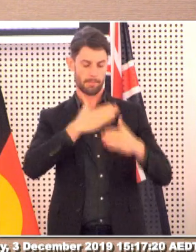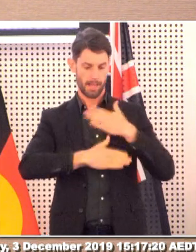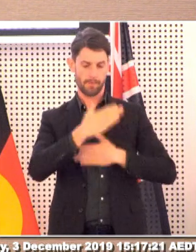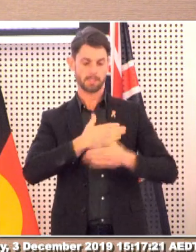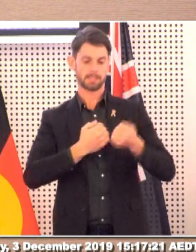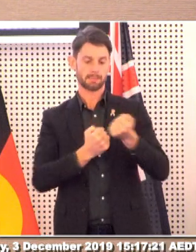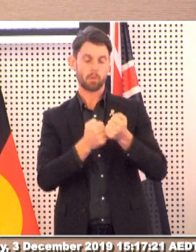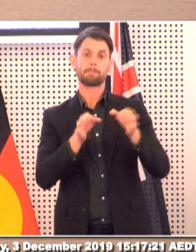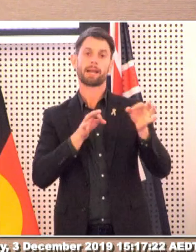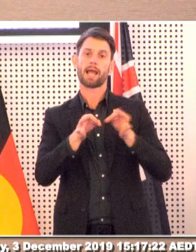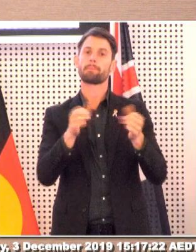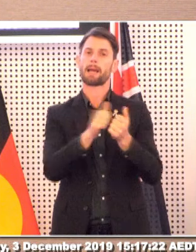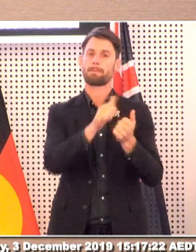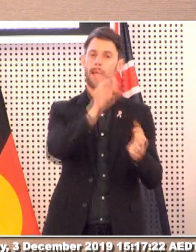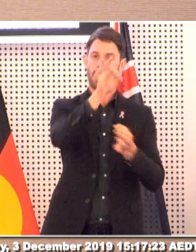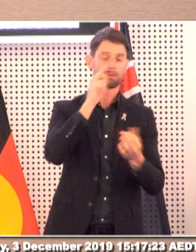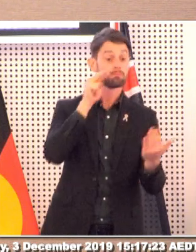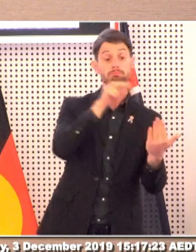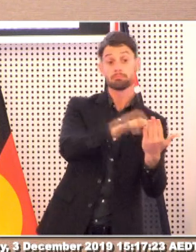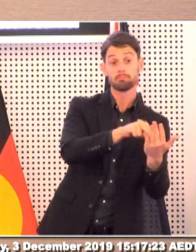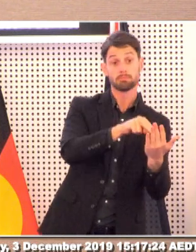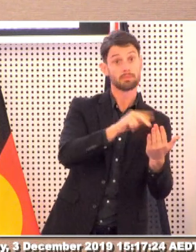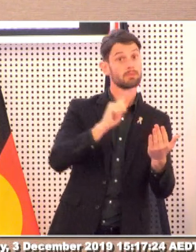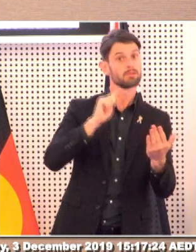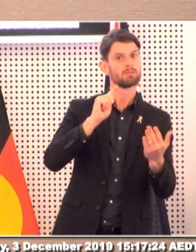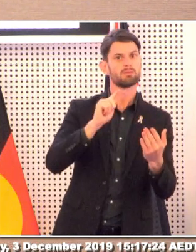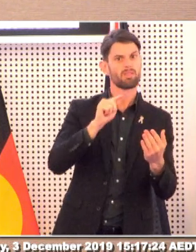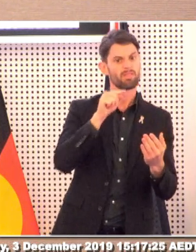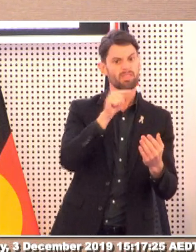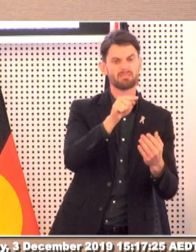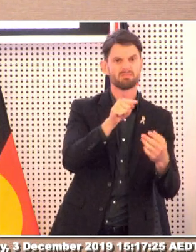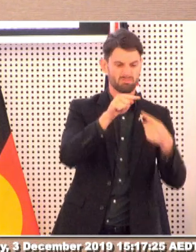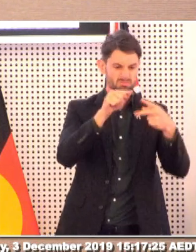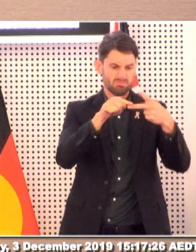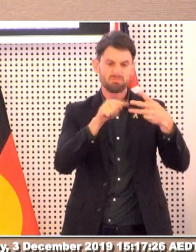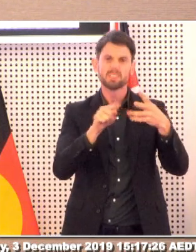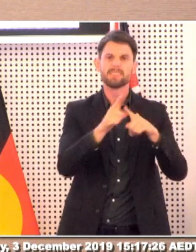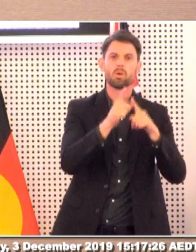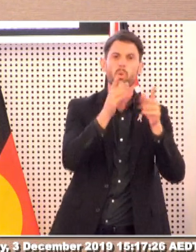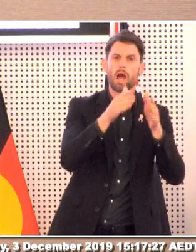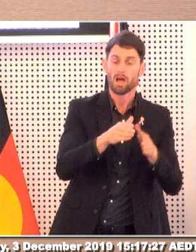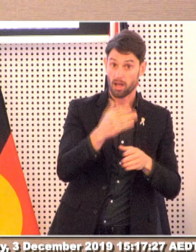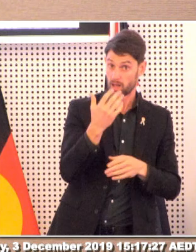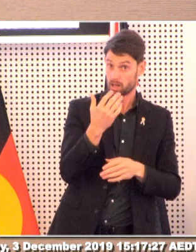whether the restraints are documented and whether or not there has been involvement